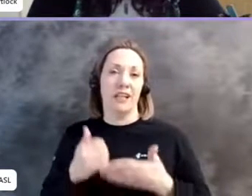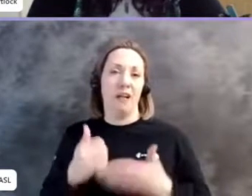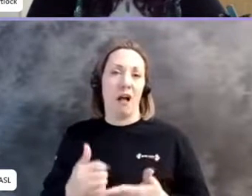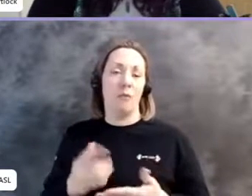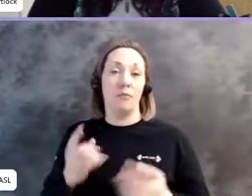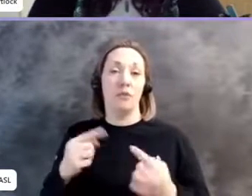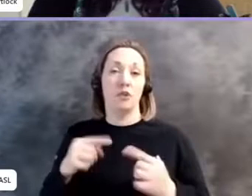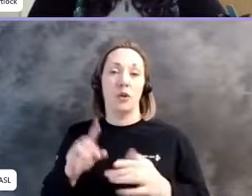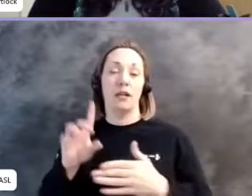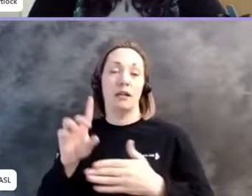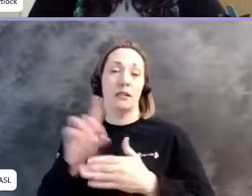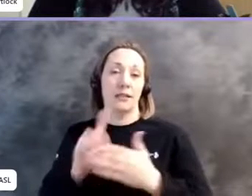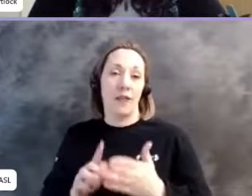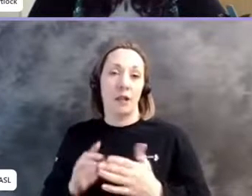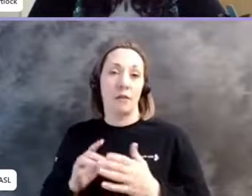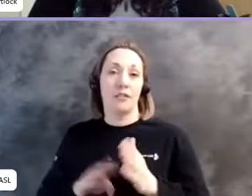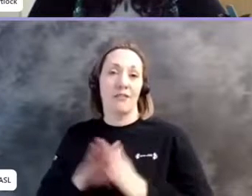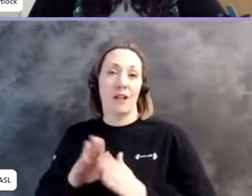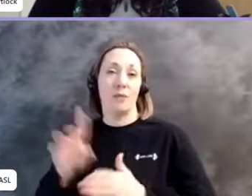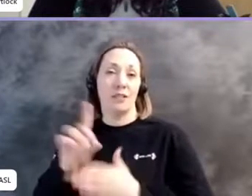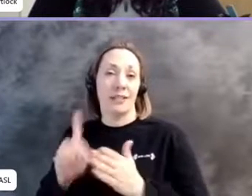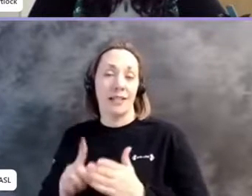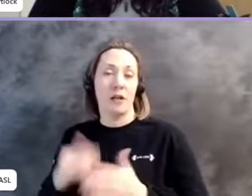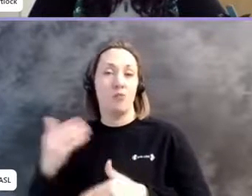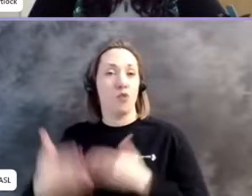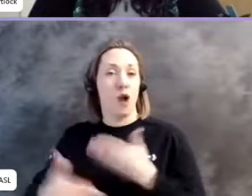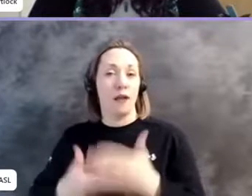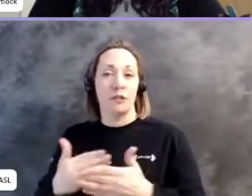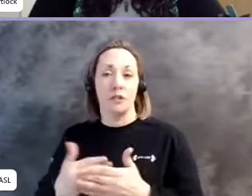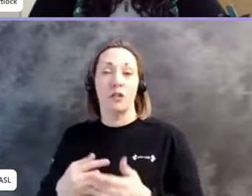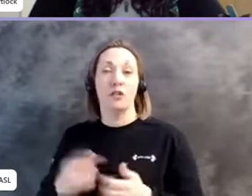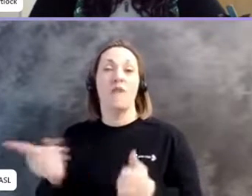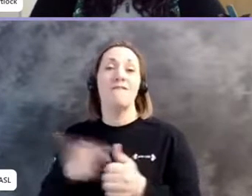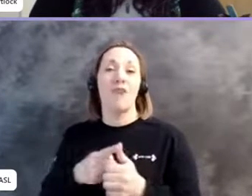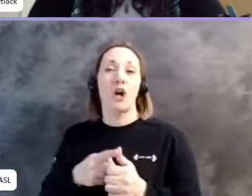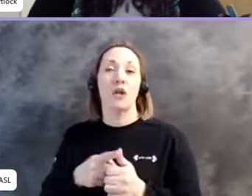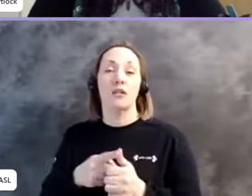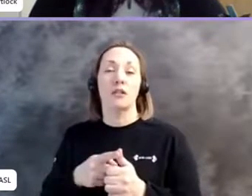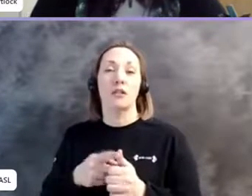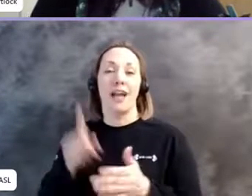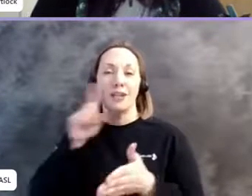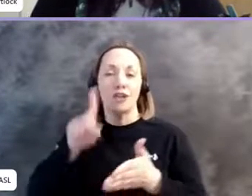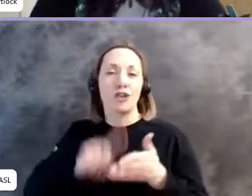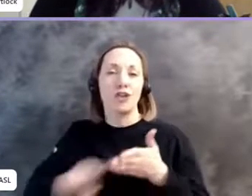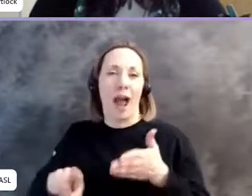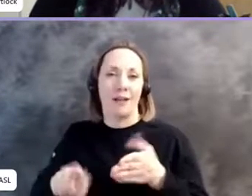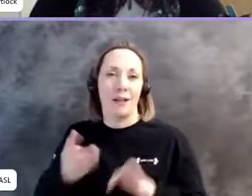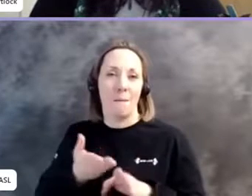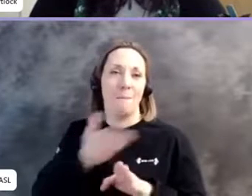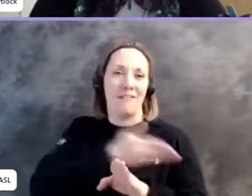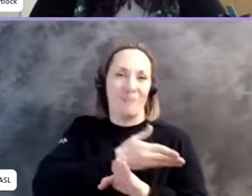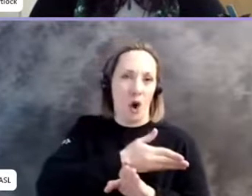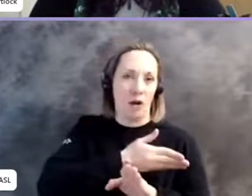documented all those things. All of those combined to an hour here and there, or half an hour, and the developers